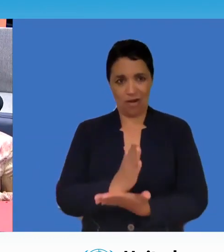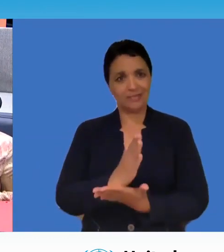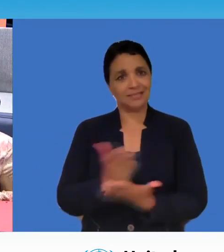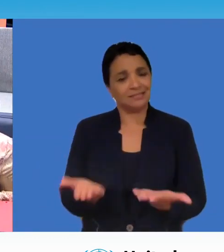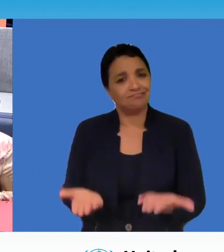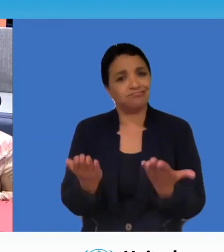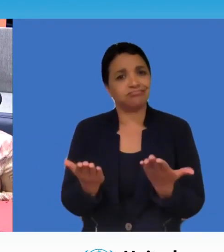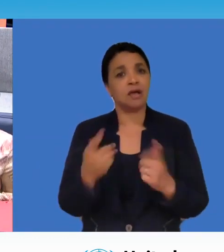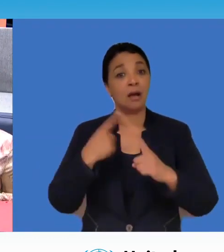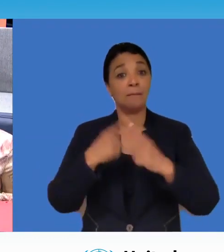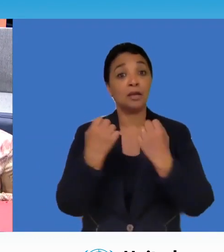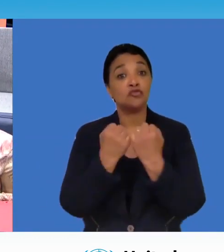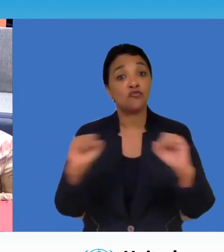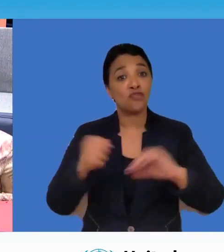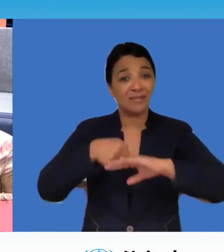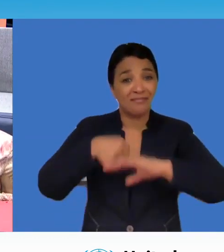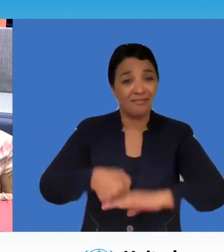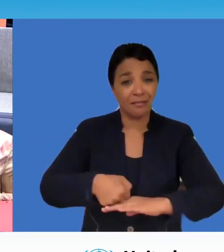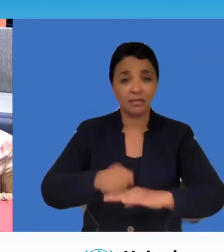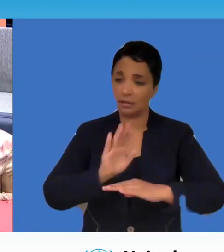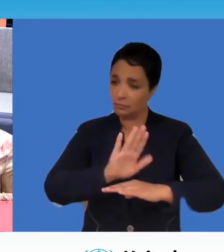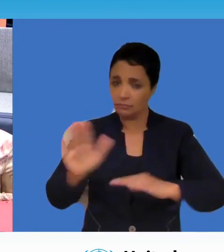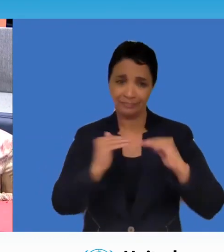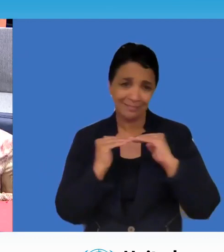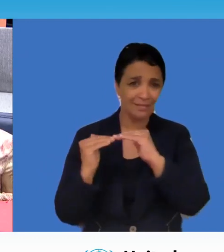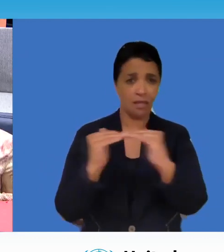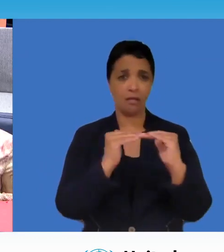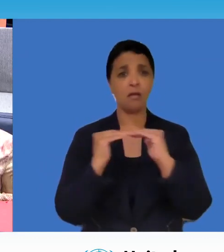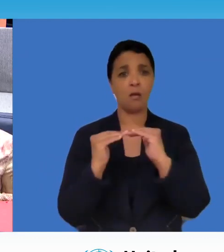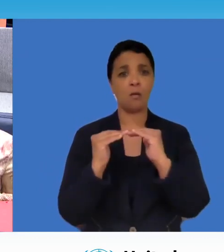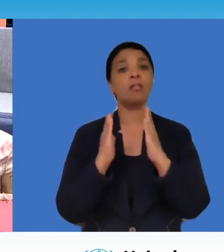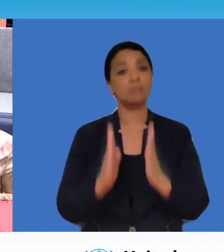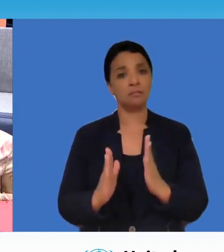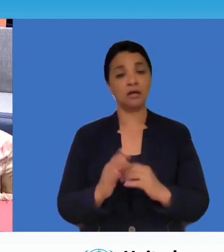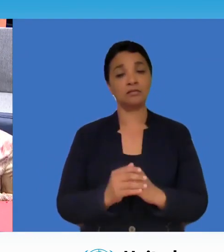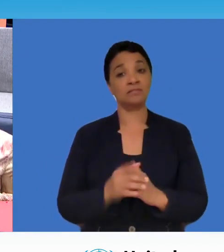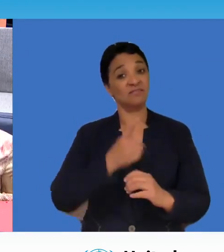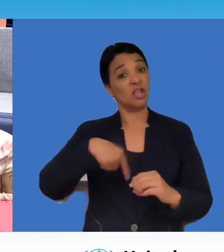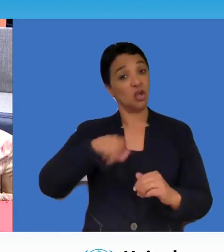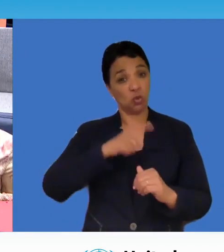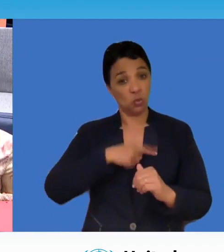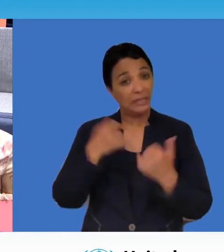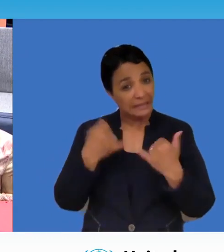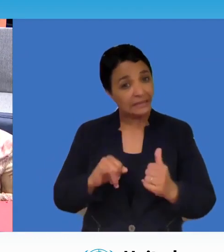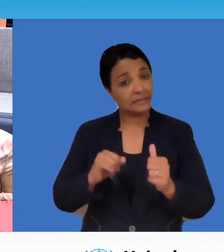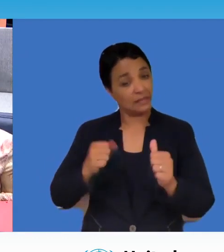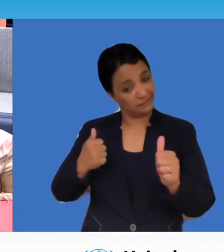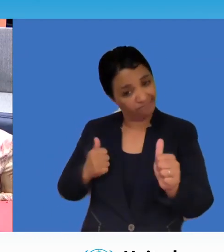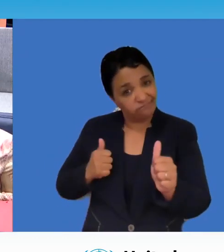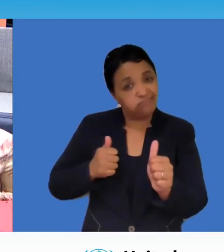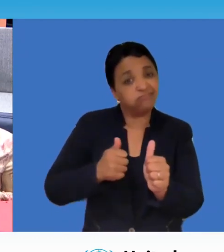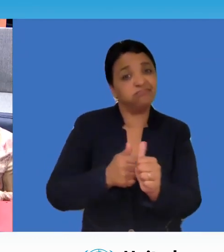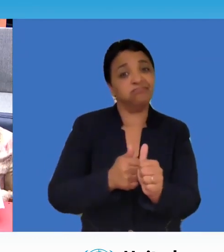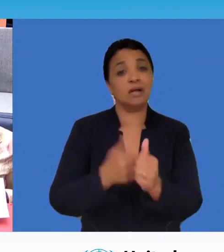on an equal basis although there is long way to go in partnership with civil society we